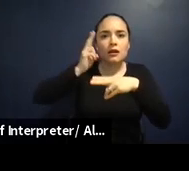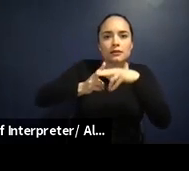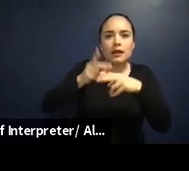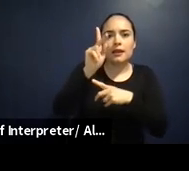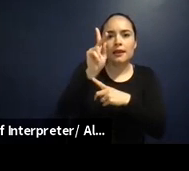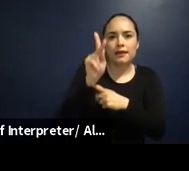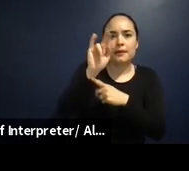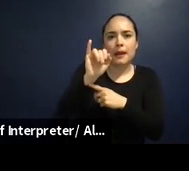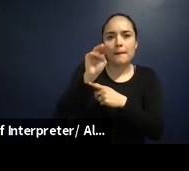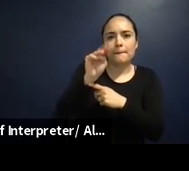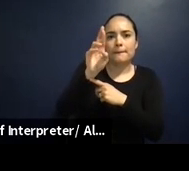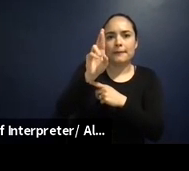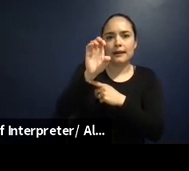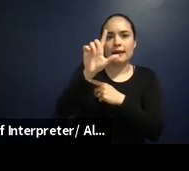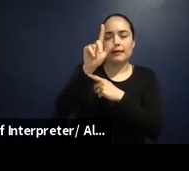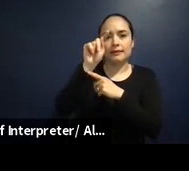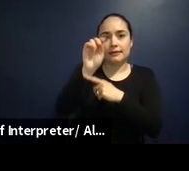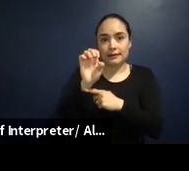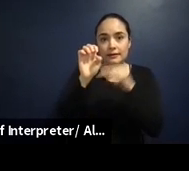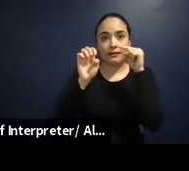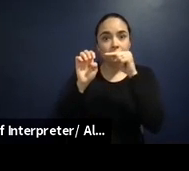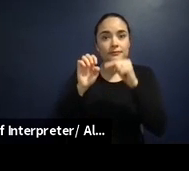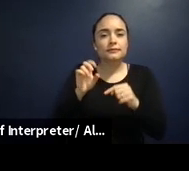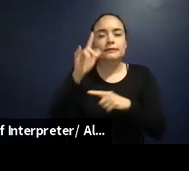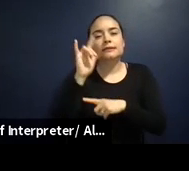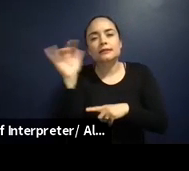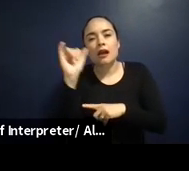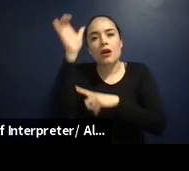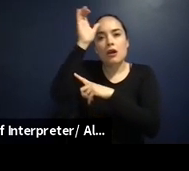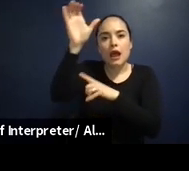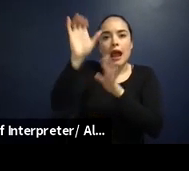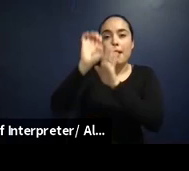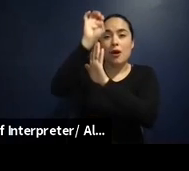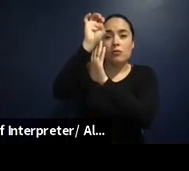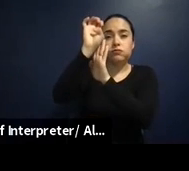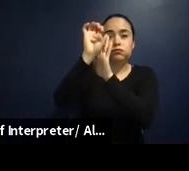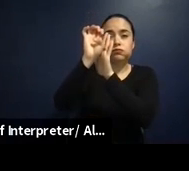if you will, to get diamonds from deep within the crust up to the surface where we can mine them. But